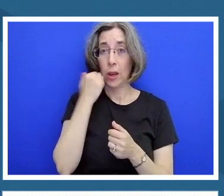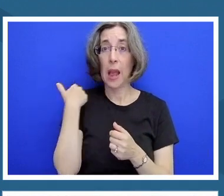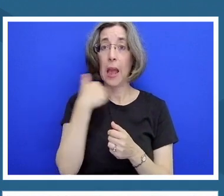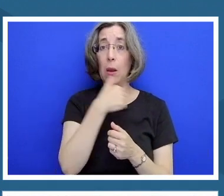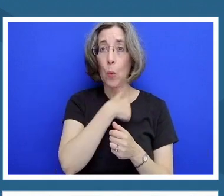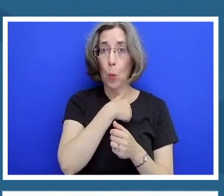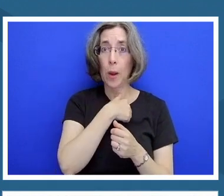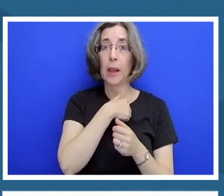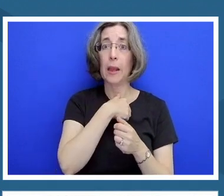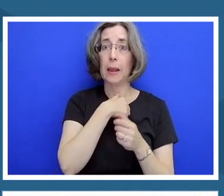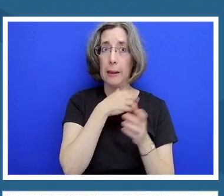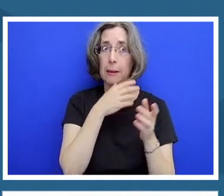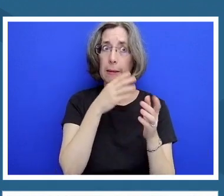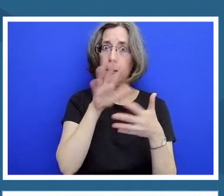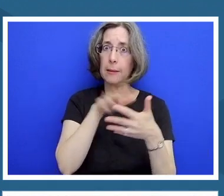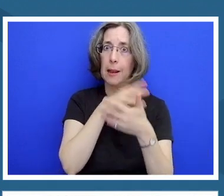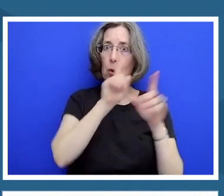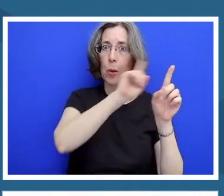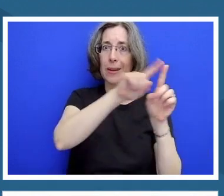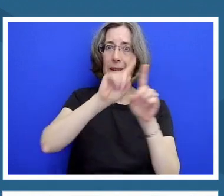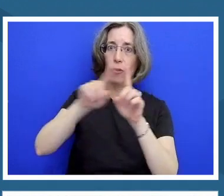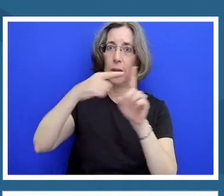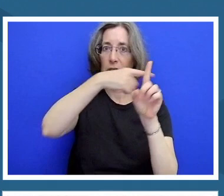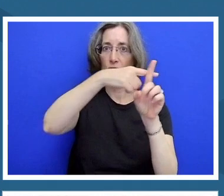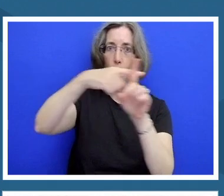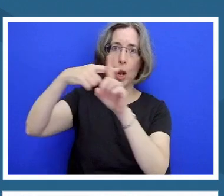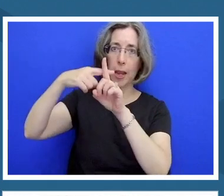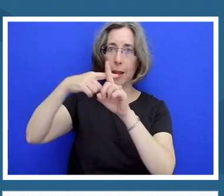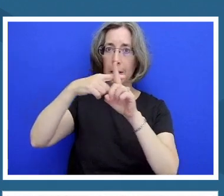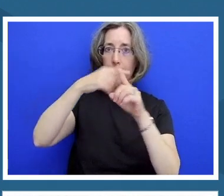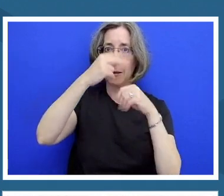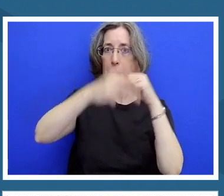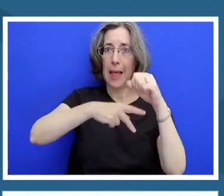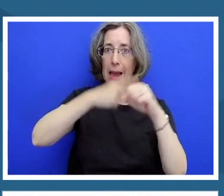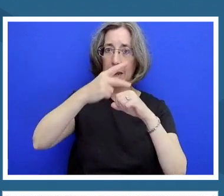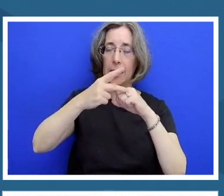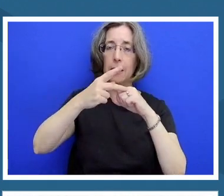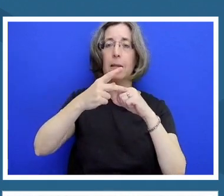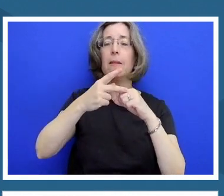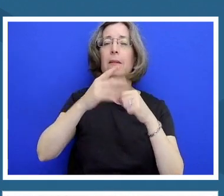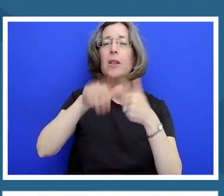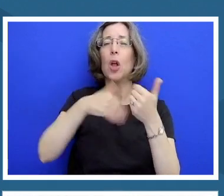uh all of these targets are hot jupiters